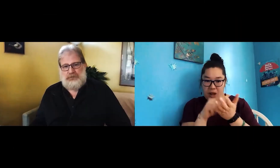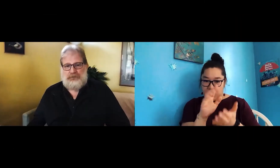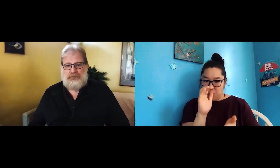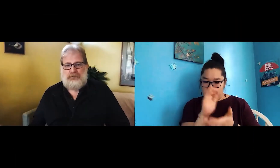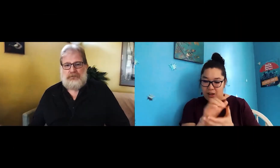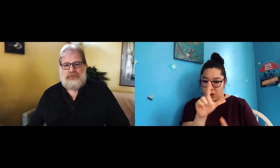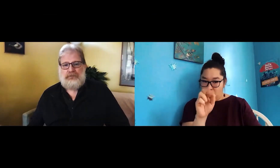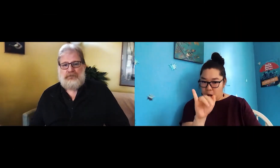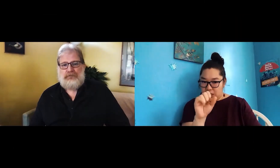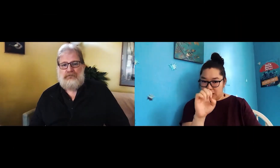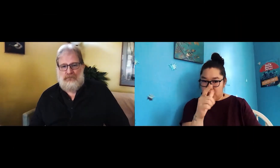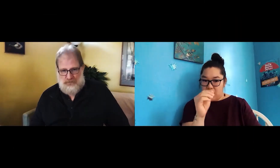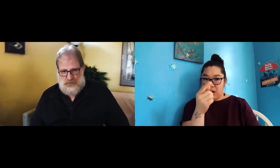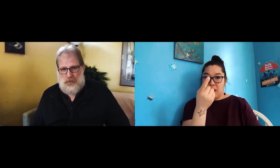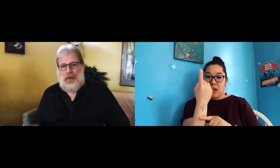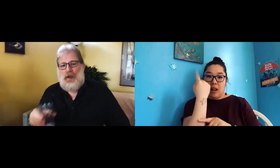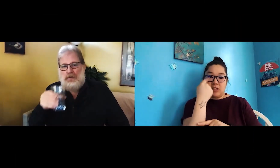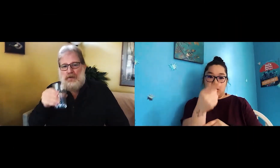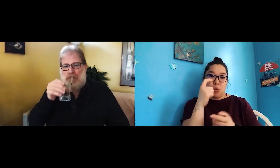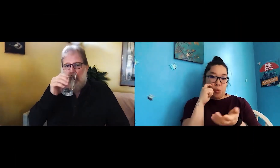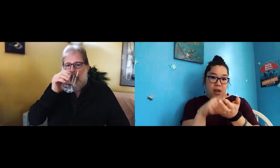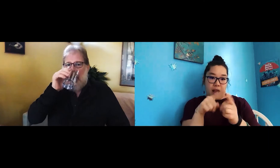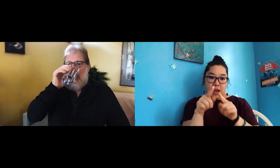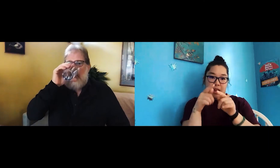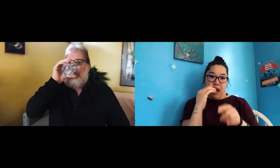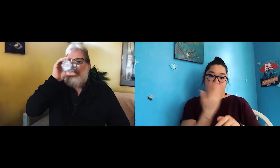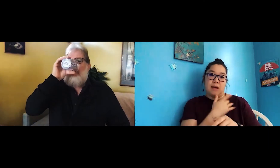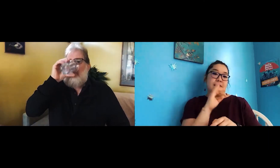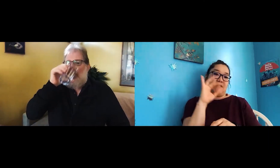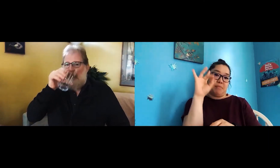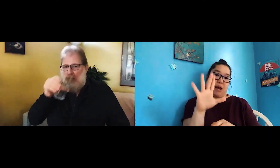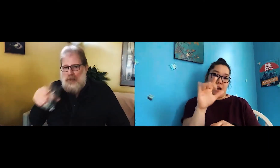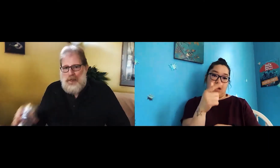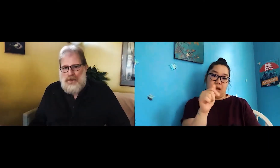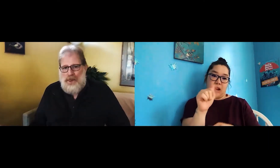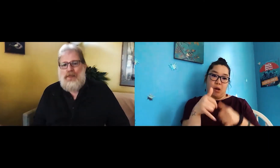Speaking of your wife Lori Seago, in 2019, you were recognized as our Deaf Spotlight